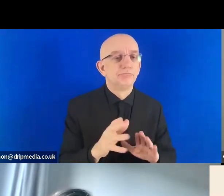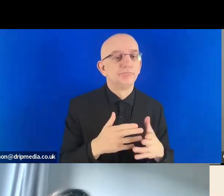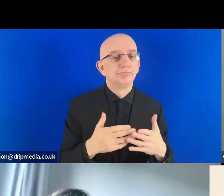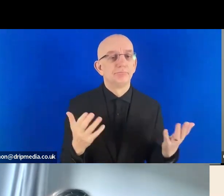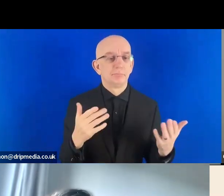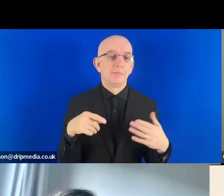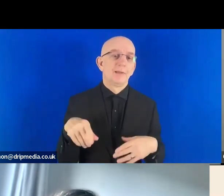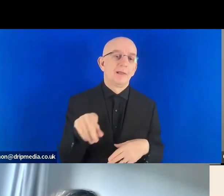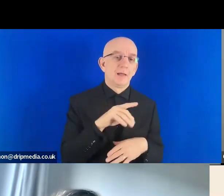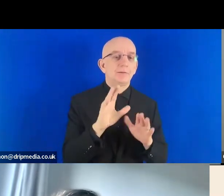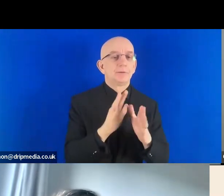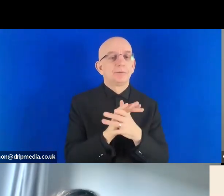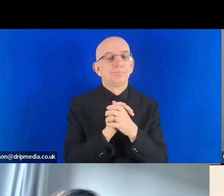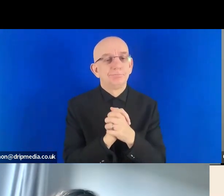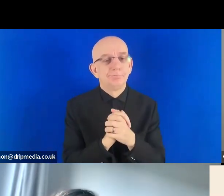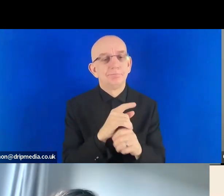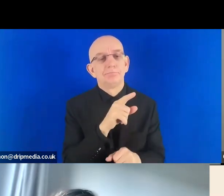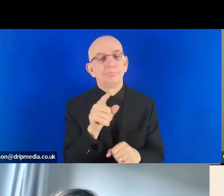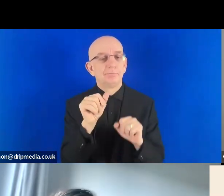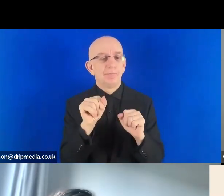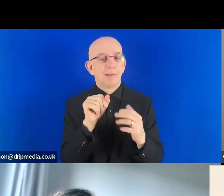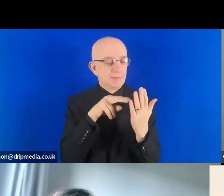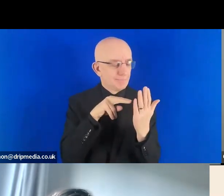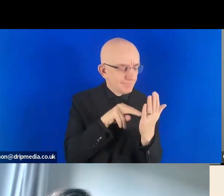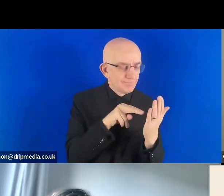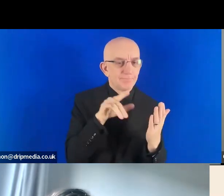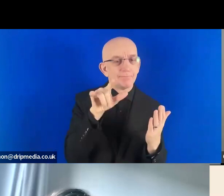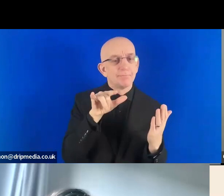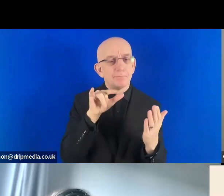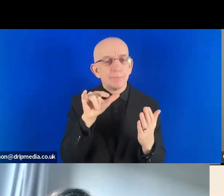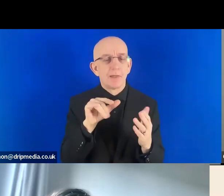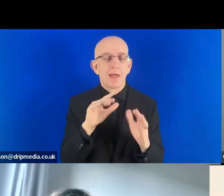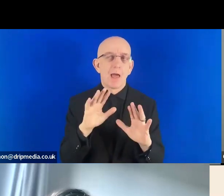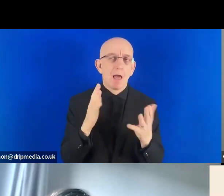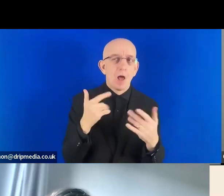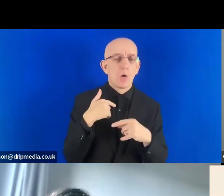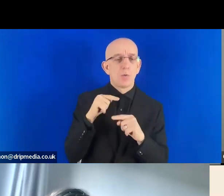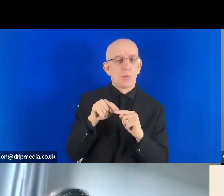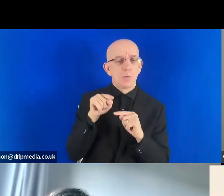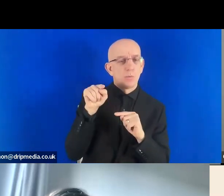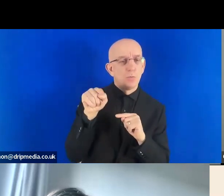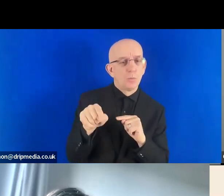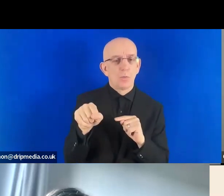Yeah. We we would really love to support people in any way we can, but we just can't,